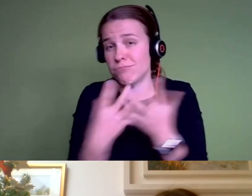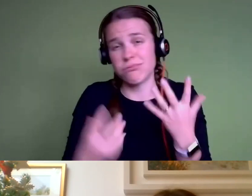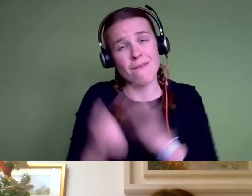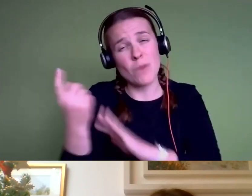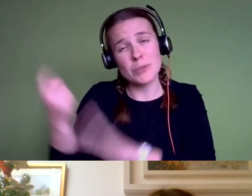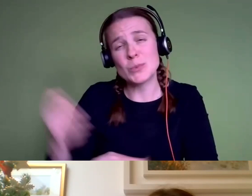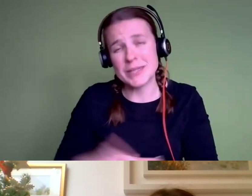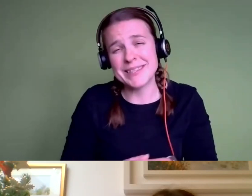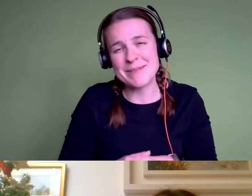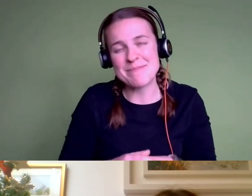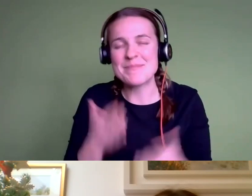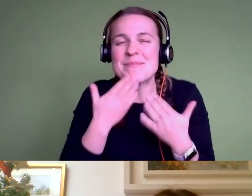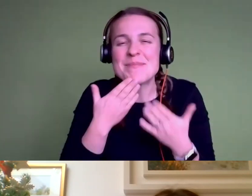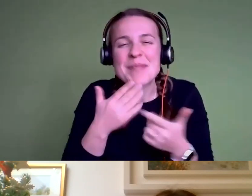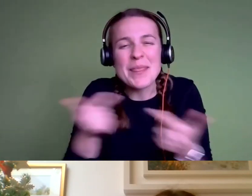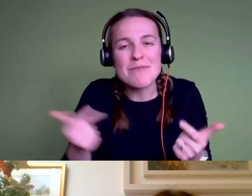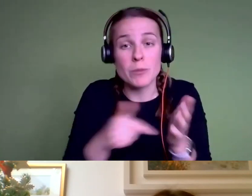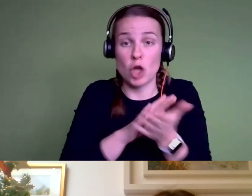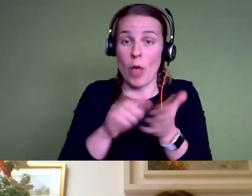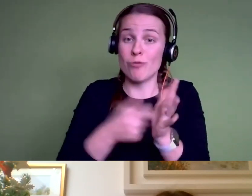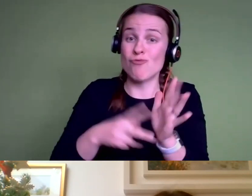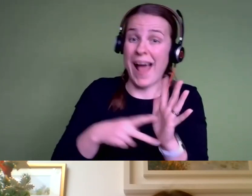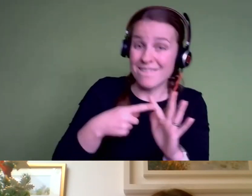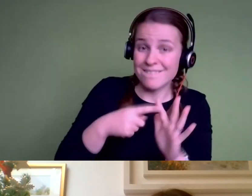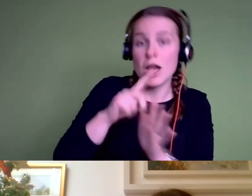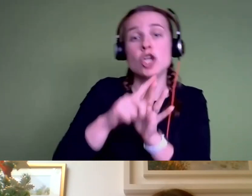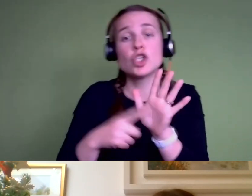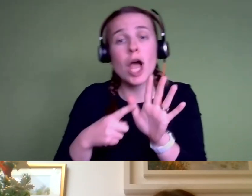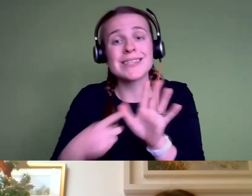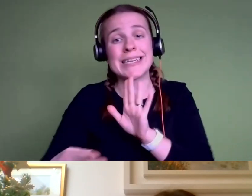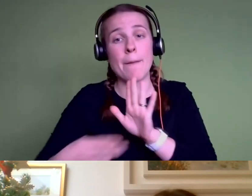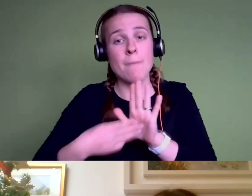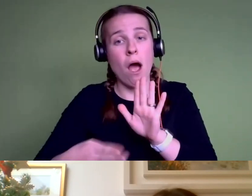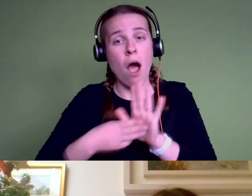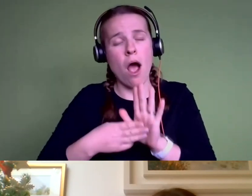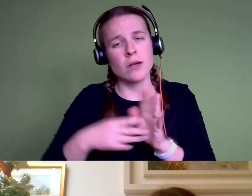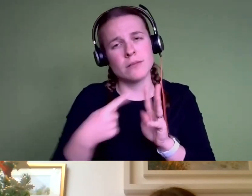pop in some contact details in the contact box for anyone who is really interested in